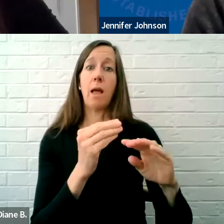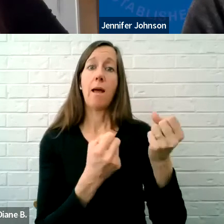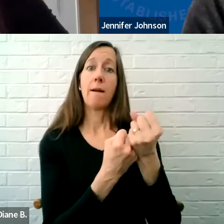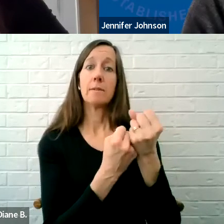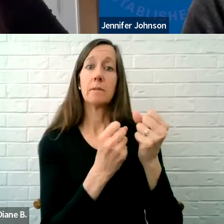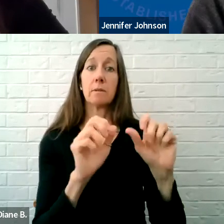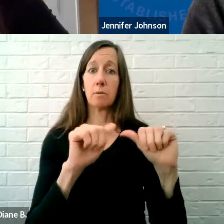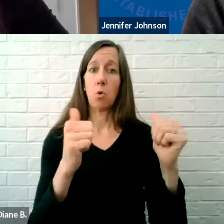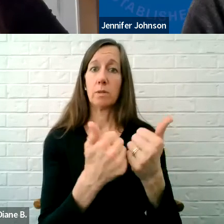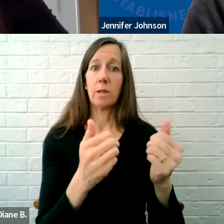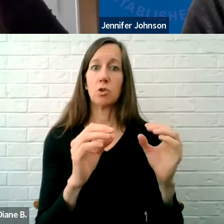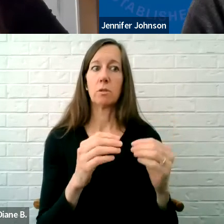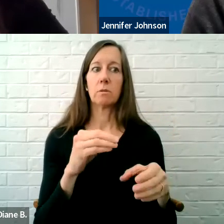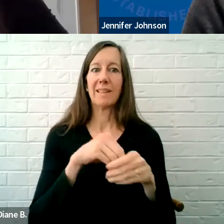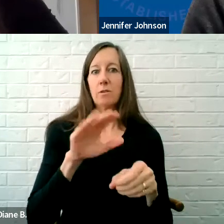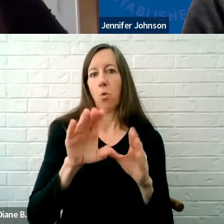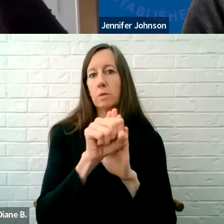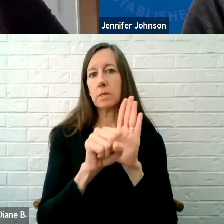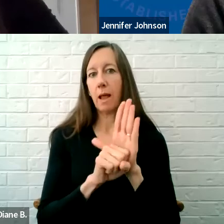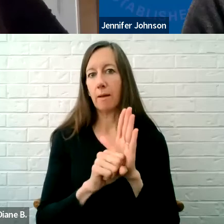You know, to help you when those rights are being violated.